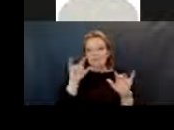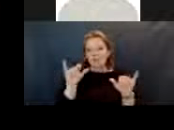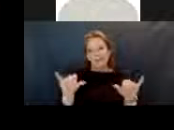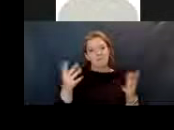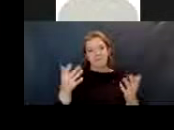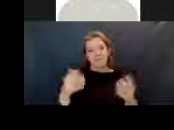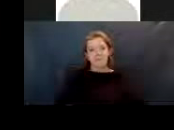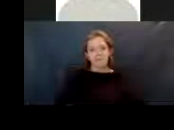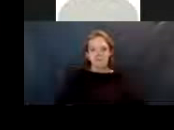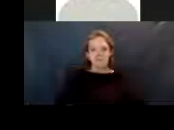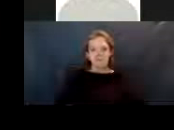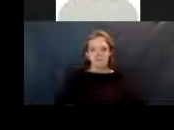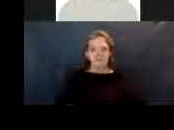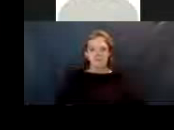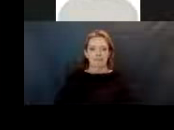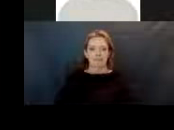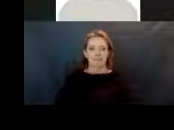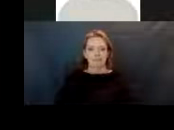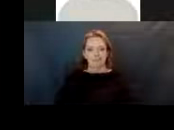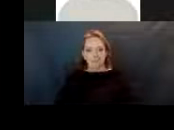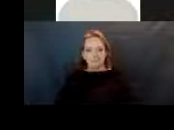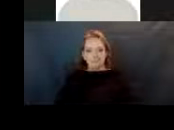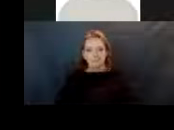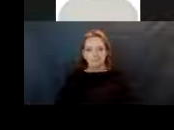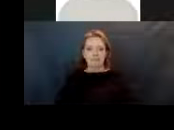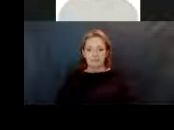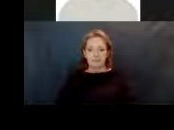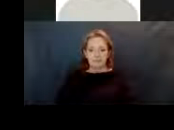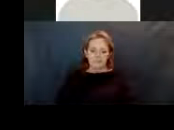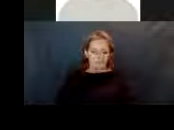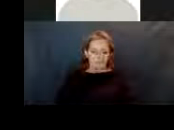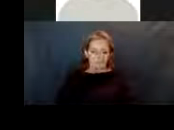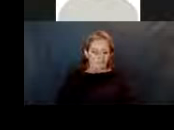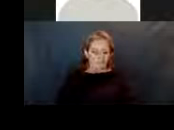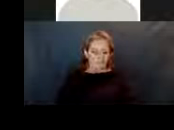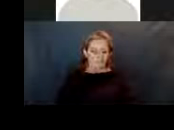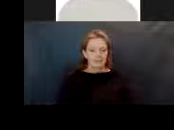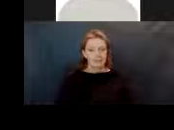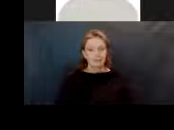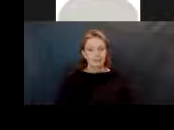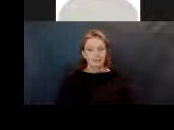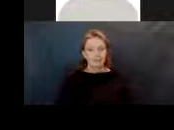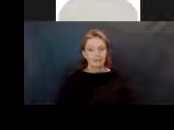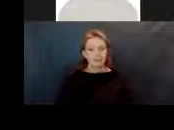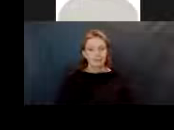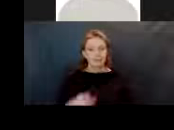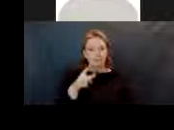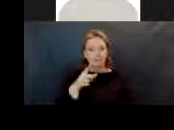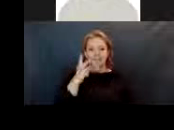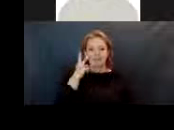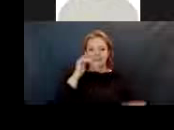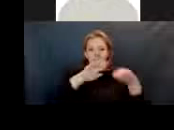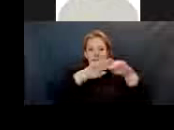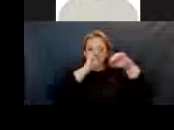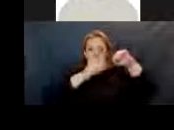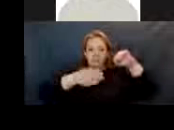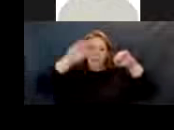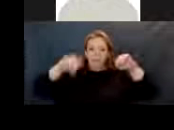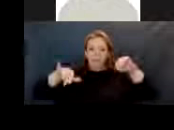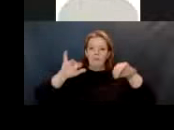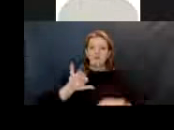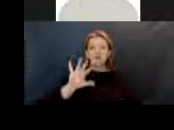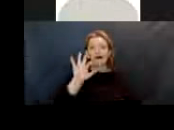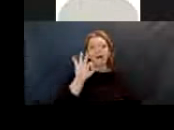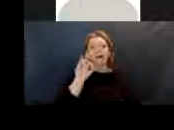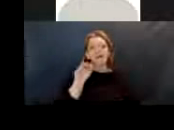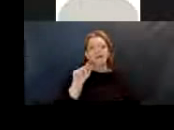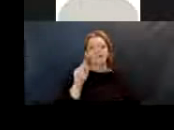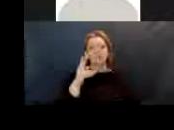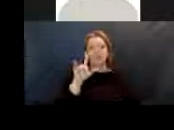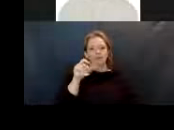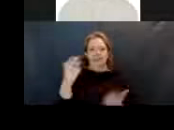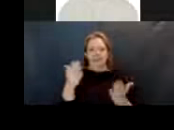So these are some of the foothills here near Collister, and I've made two hikes on those